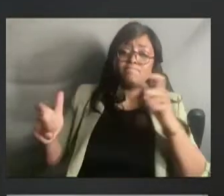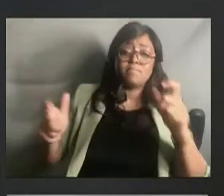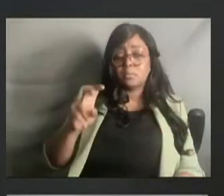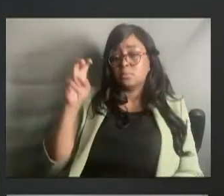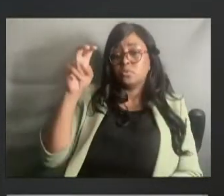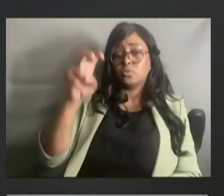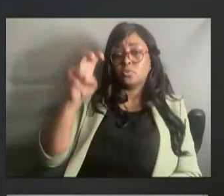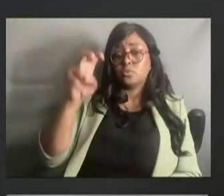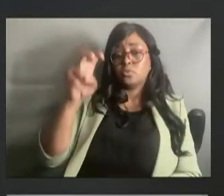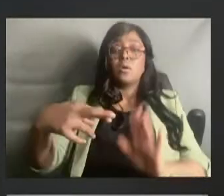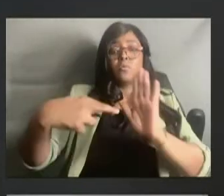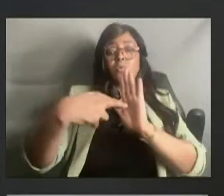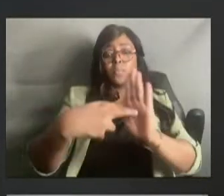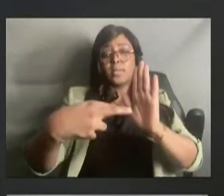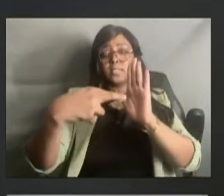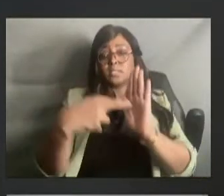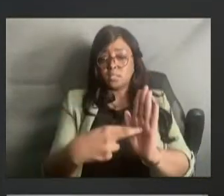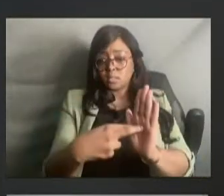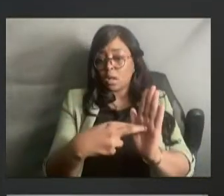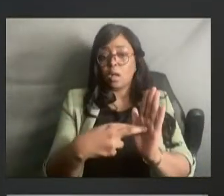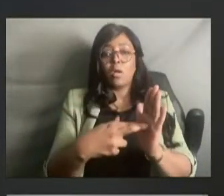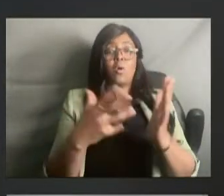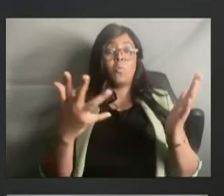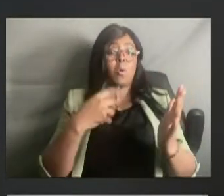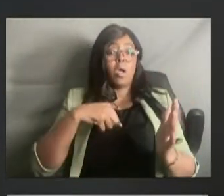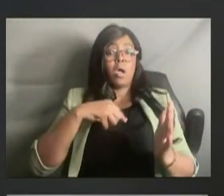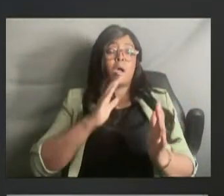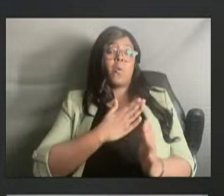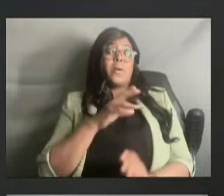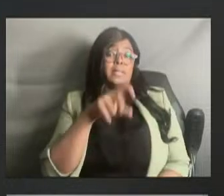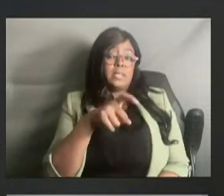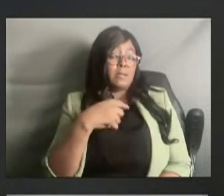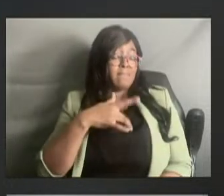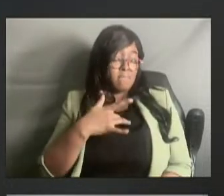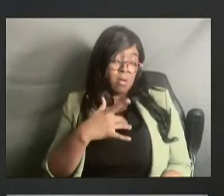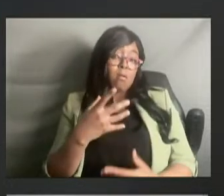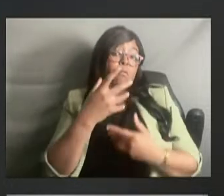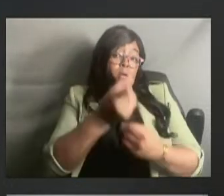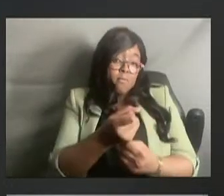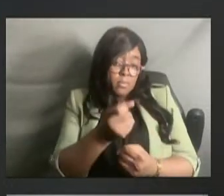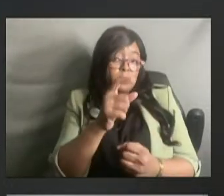billion to 2.4 billion. It's a big jump. It's a big jump, and